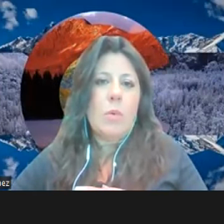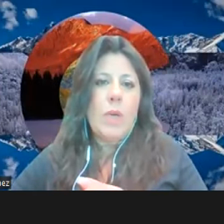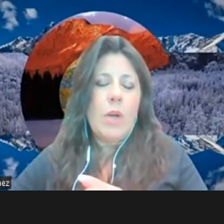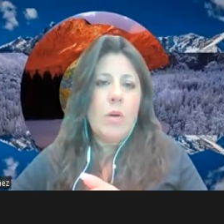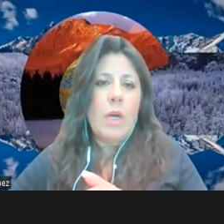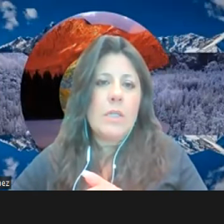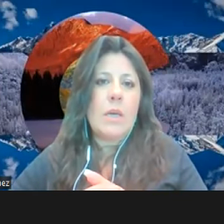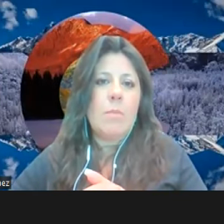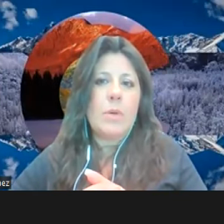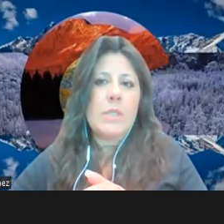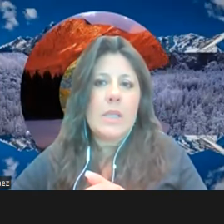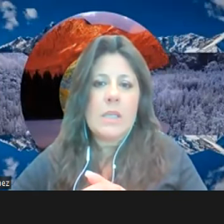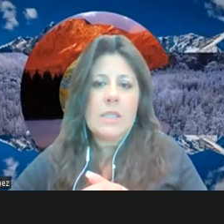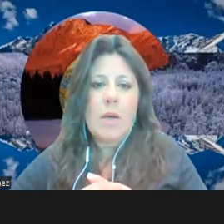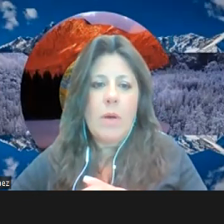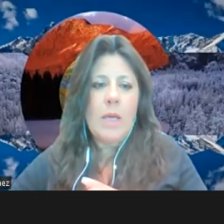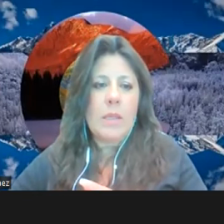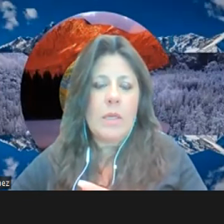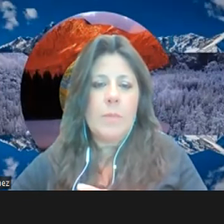that the reason that we invited Tim to join this and help us through this is as we are starting to build those response teams, especially in our more rural communities, this is a way that can possibly fund those response teams and so, when we heard that Tim would present